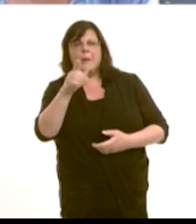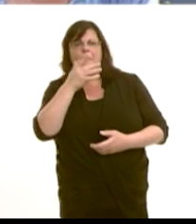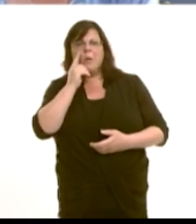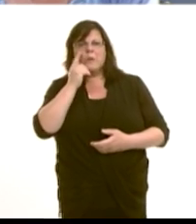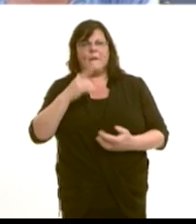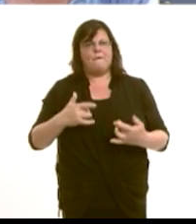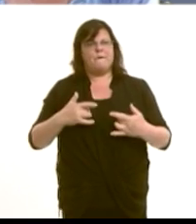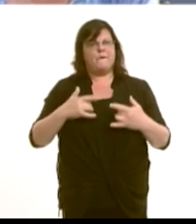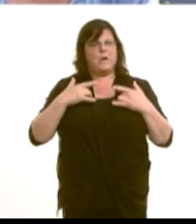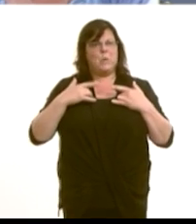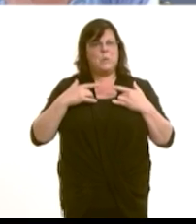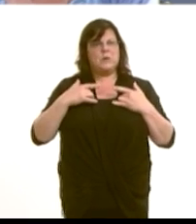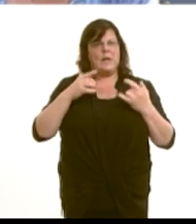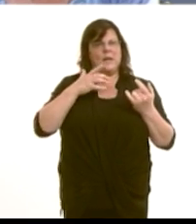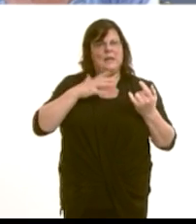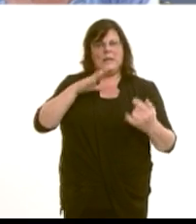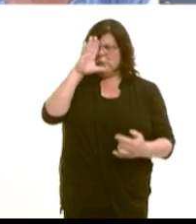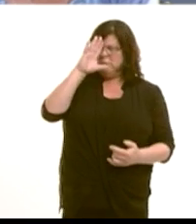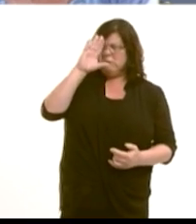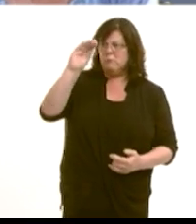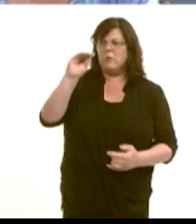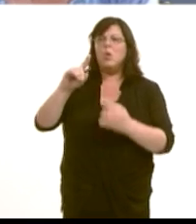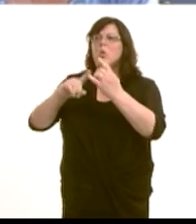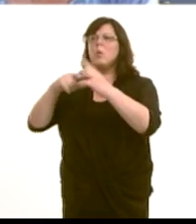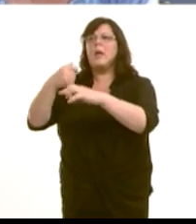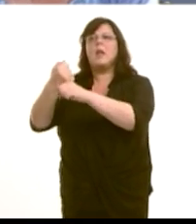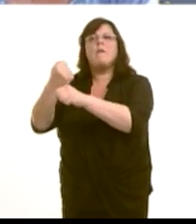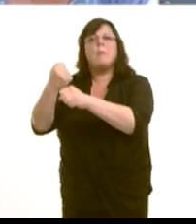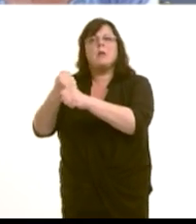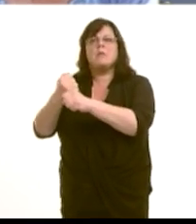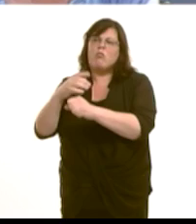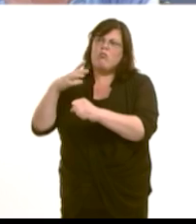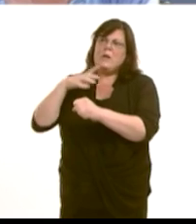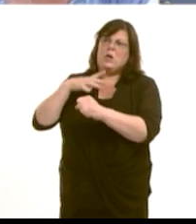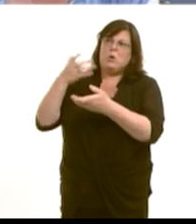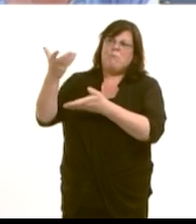when the Brexit terms are negotiated, and will you draw up an official Welsh negotiating